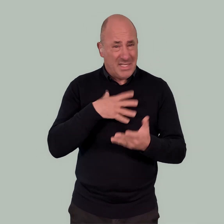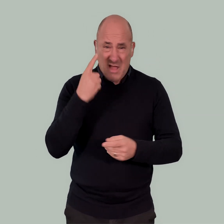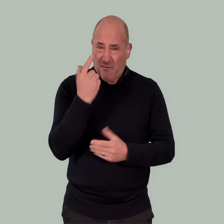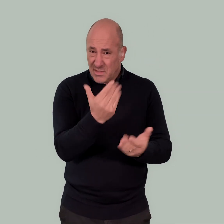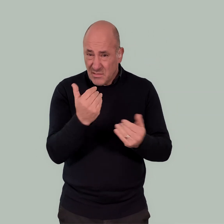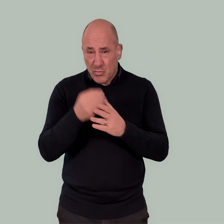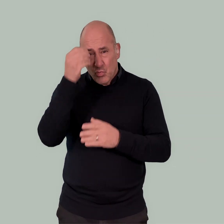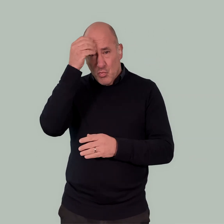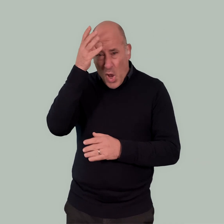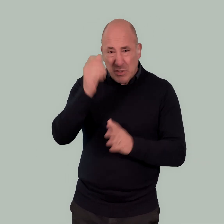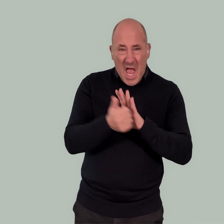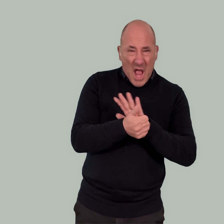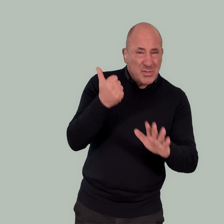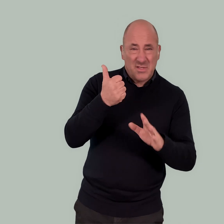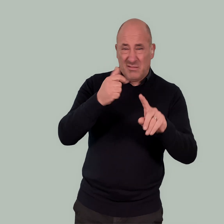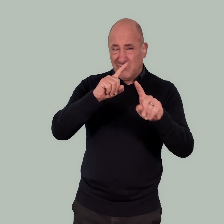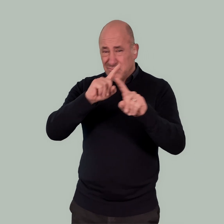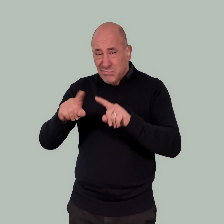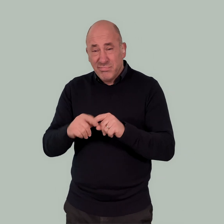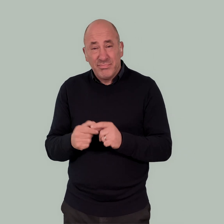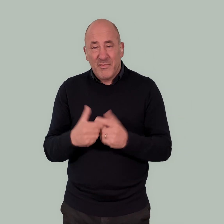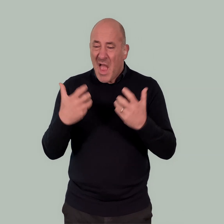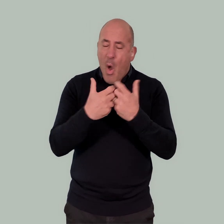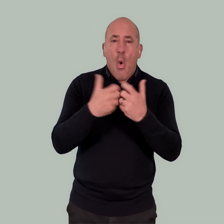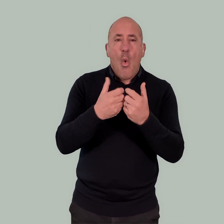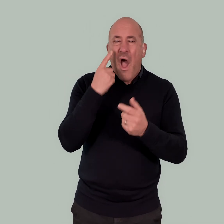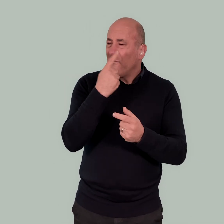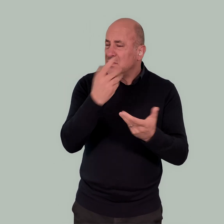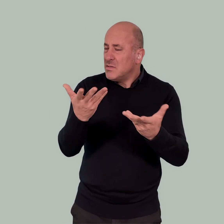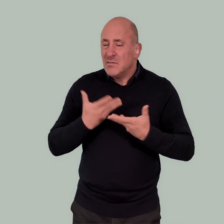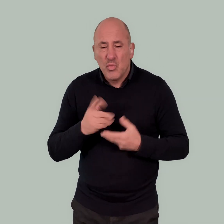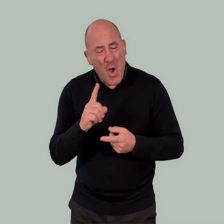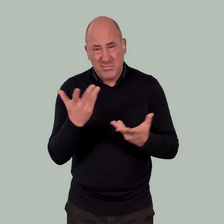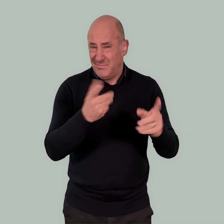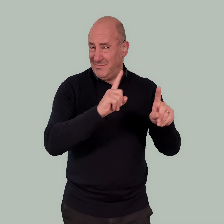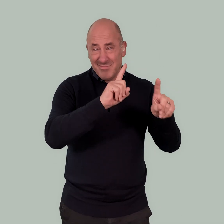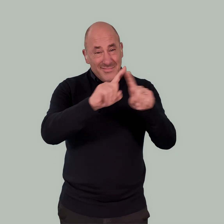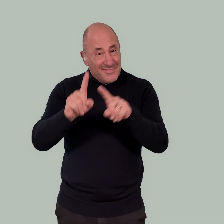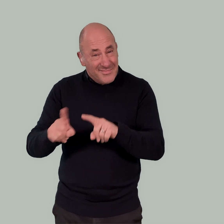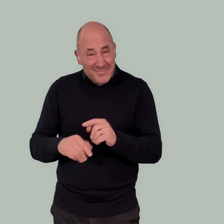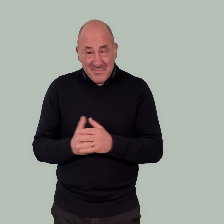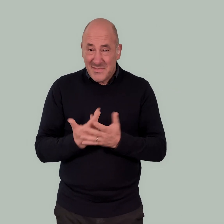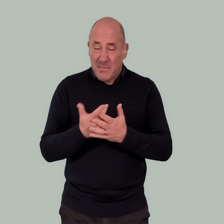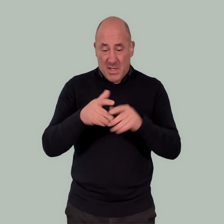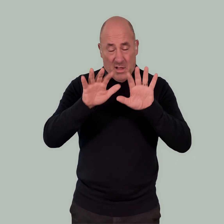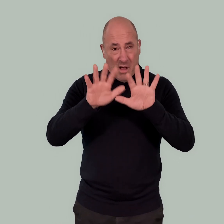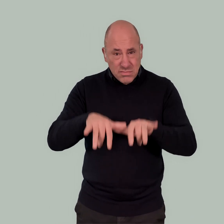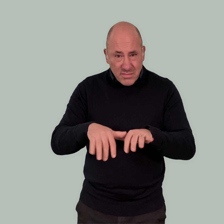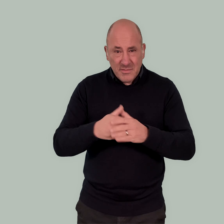with lived or learned experience, knowledge and expertise. Evidence can take many forms and could include written submissions,